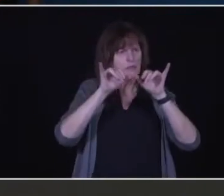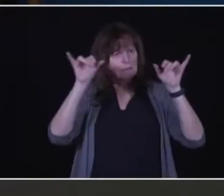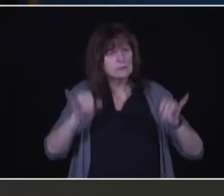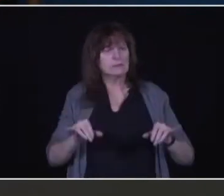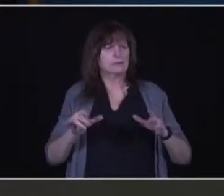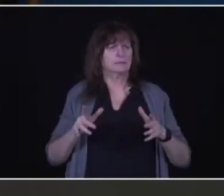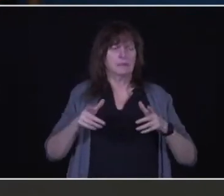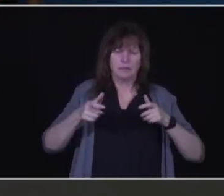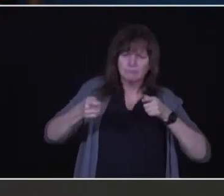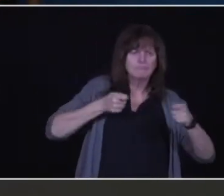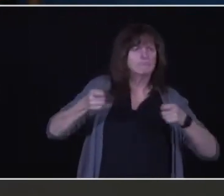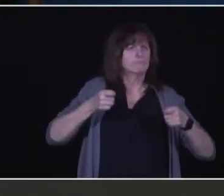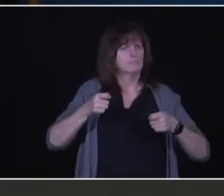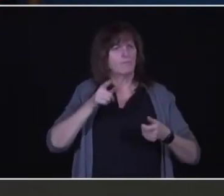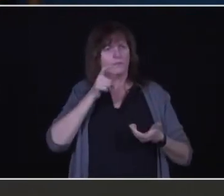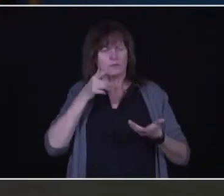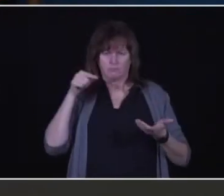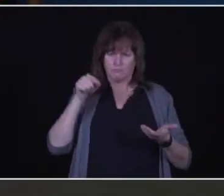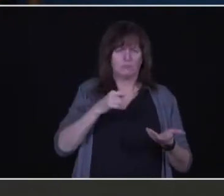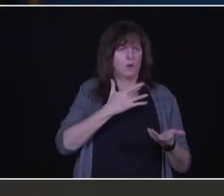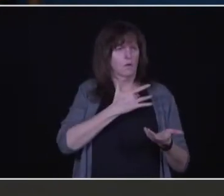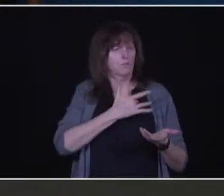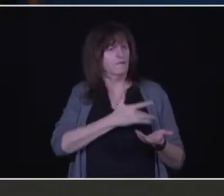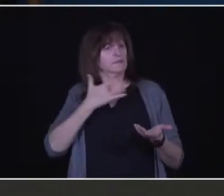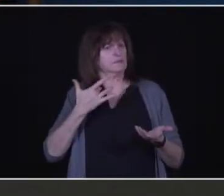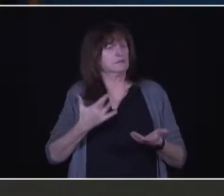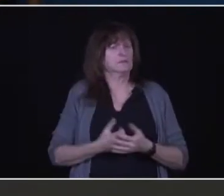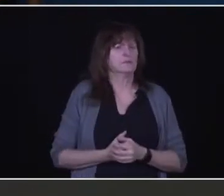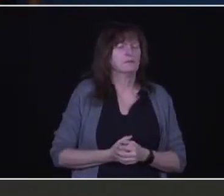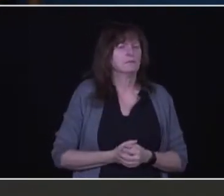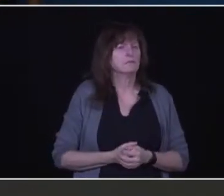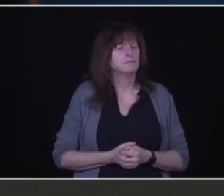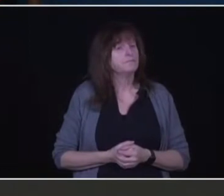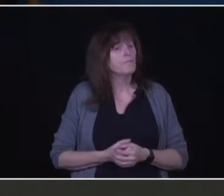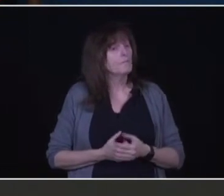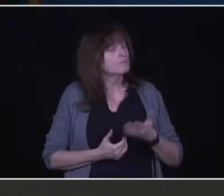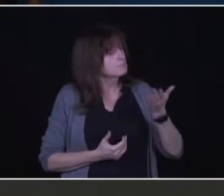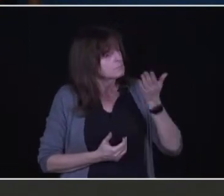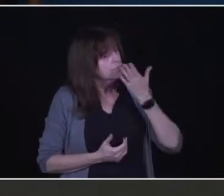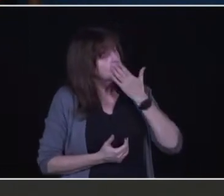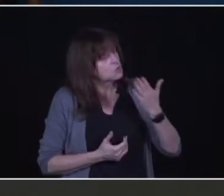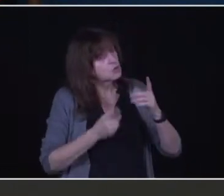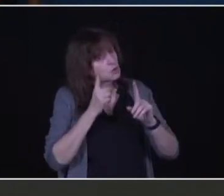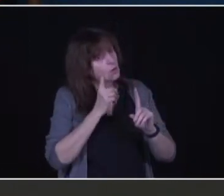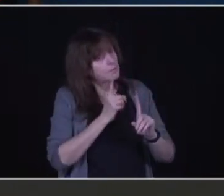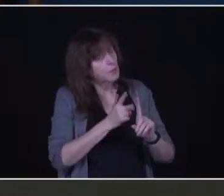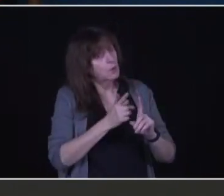that direction coming from the province itself? Good point,:. But the consistency is with the guidelines